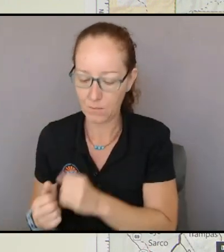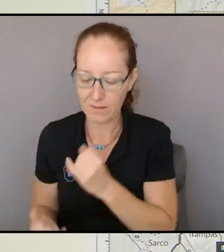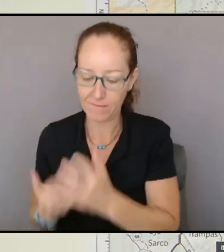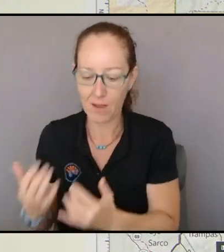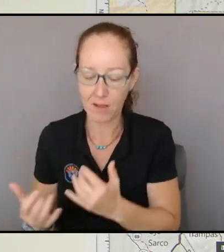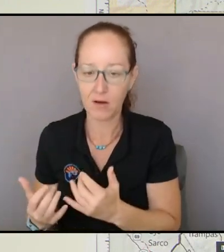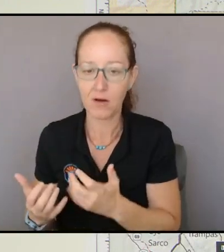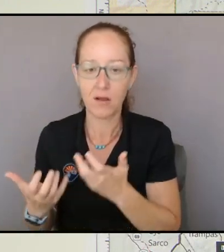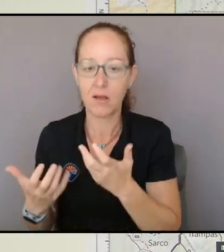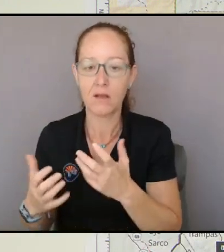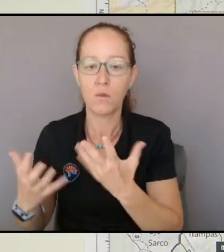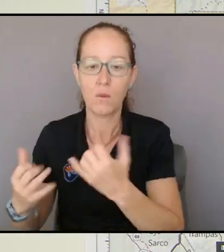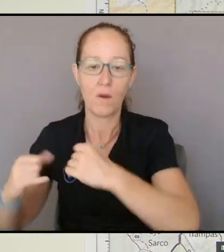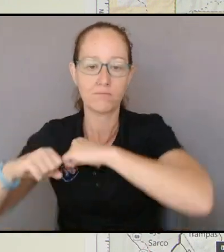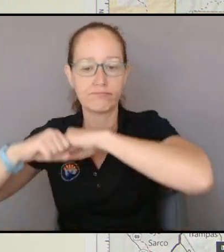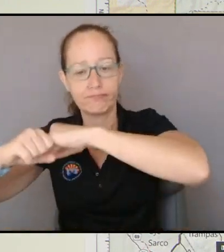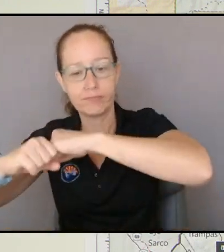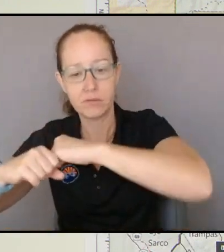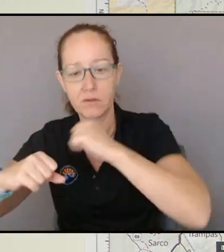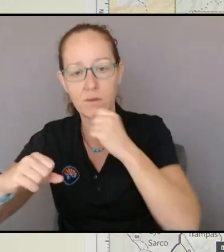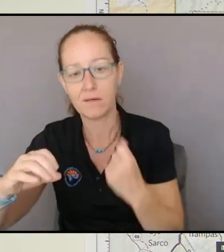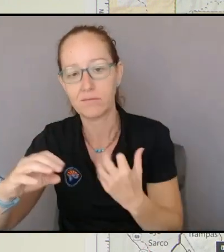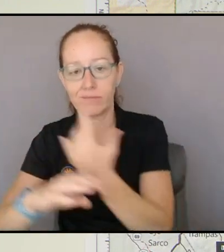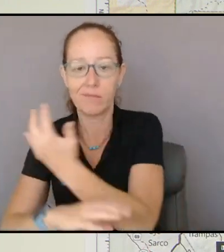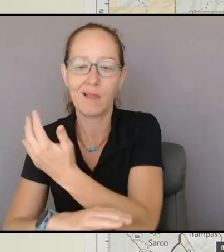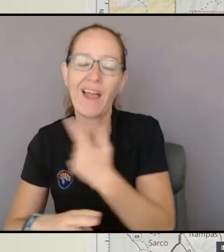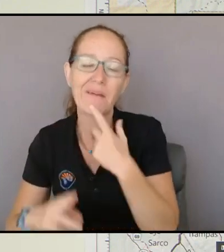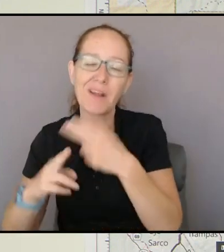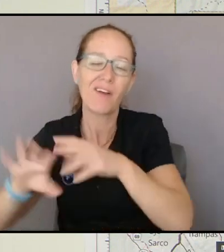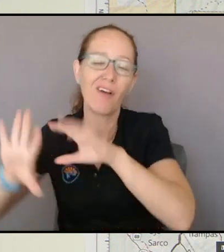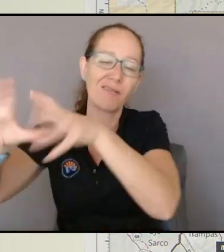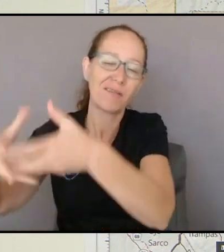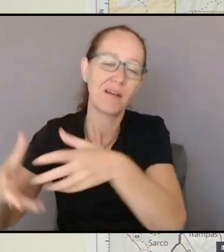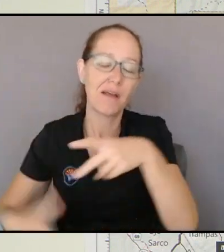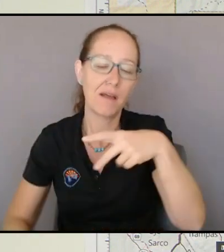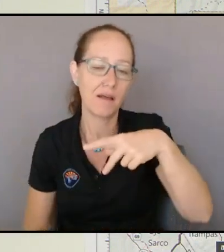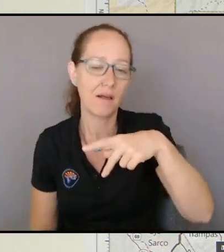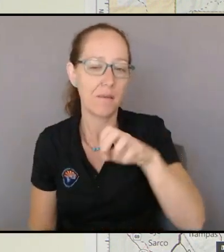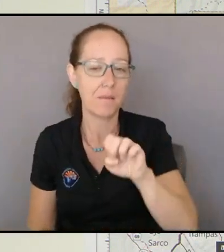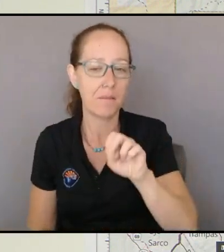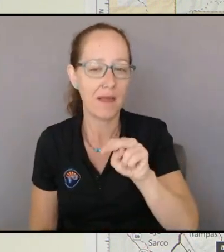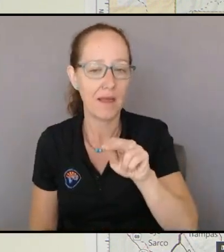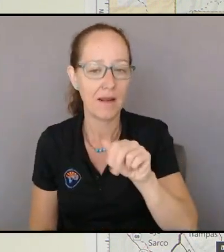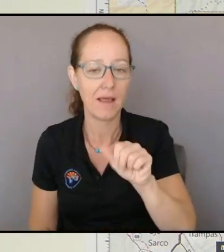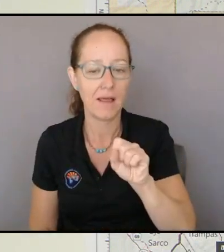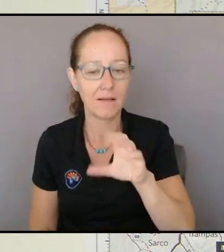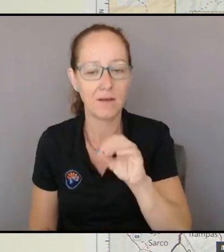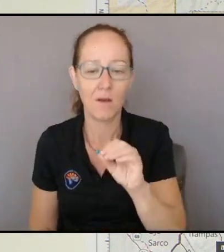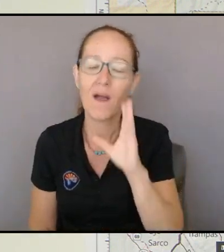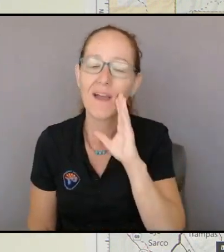that there's Llana Largo and other areas in here but basically the Penasco area and the Picuris Pueblo area.